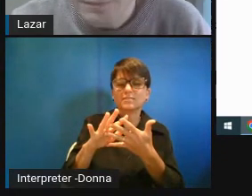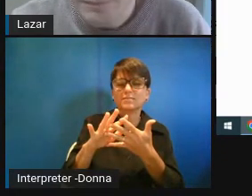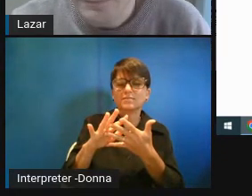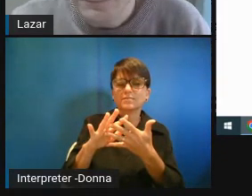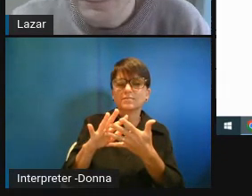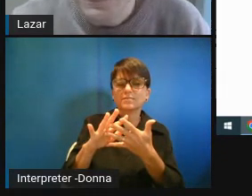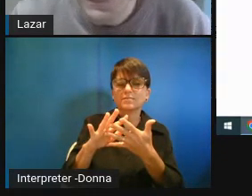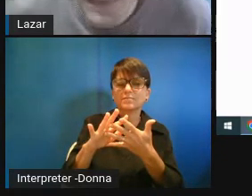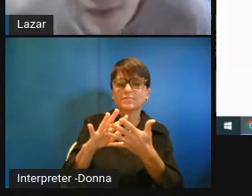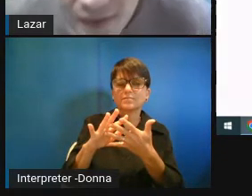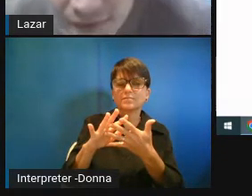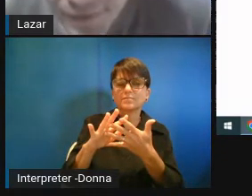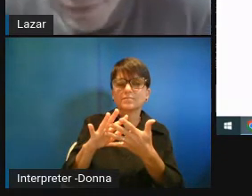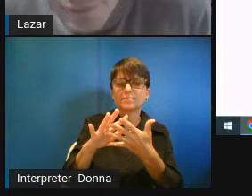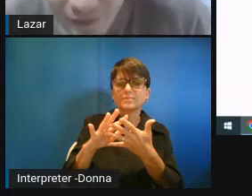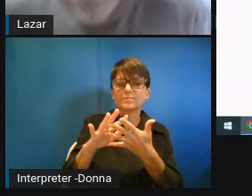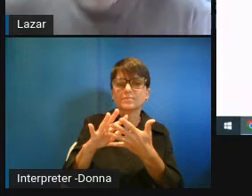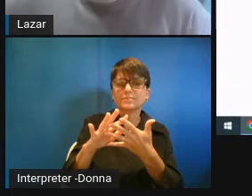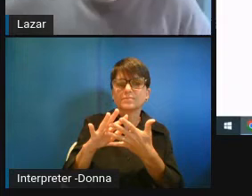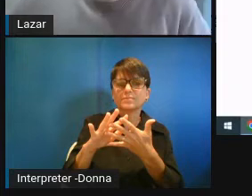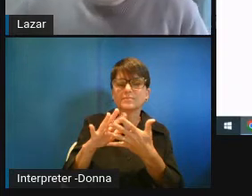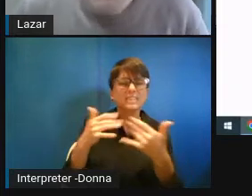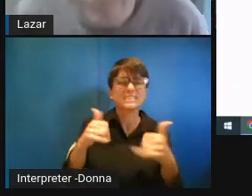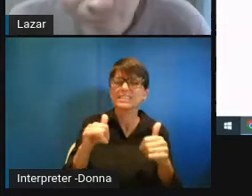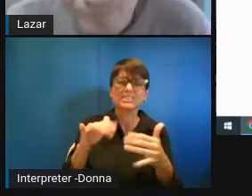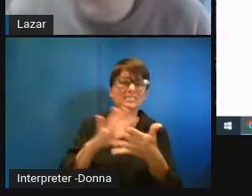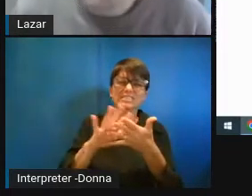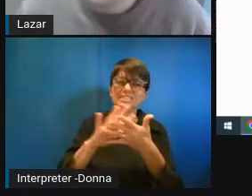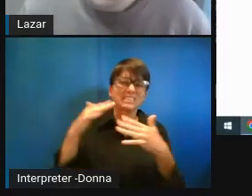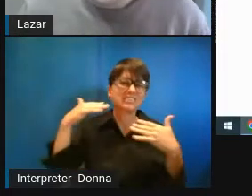It's still it's really crackling, Anne.